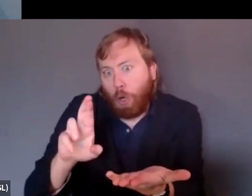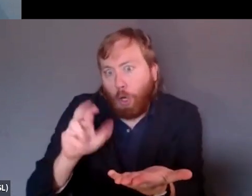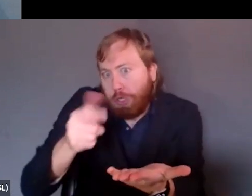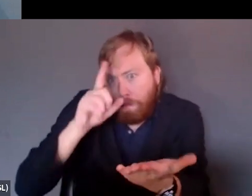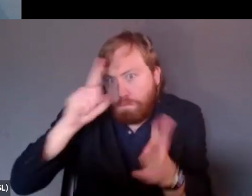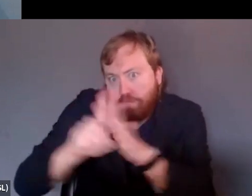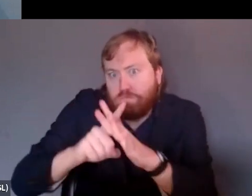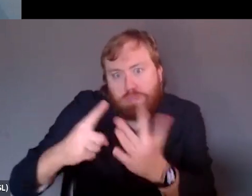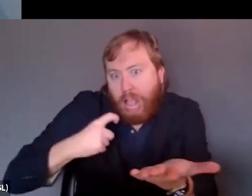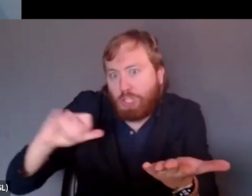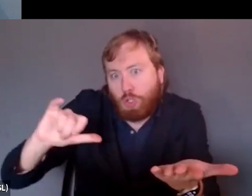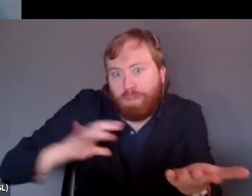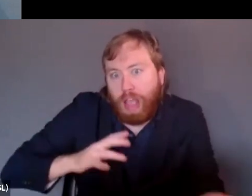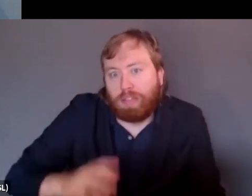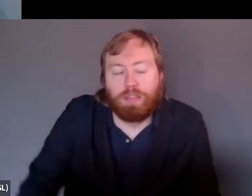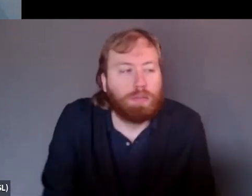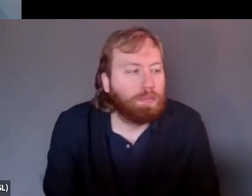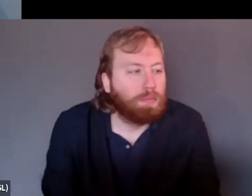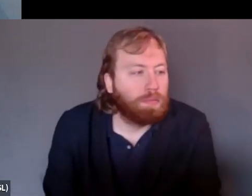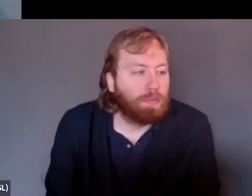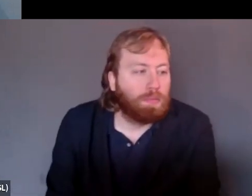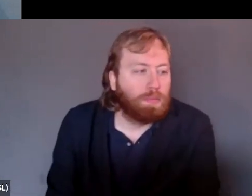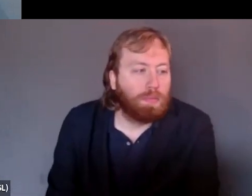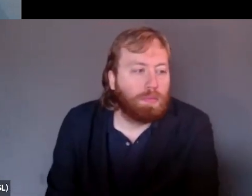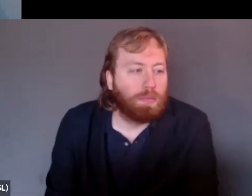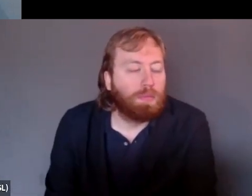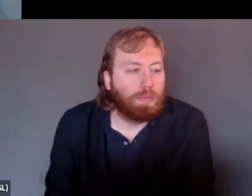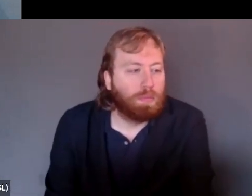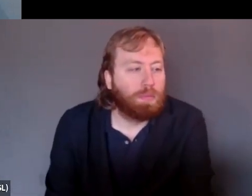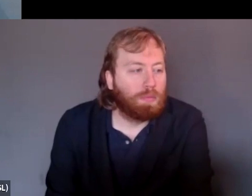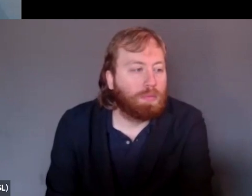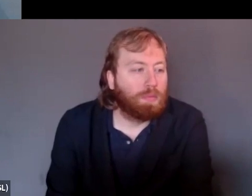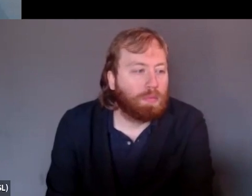I think Leslie's question is a good follow-up on that, which is, how can you estimate